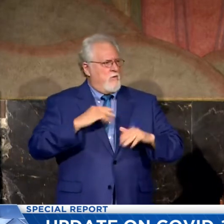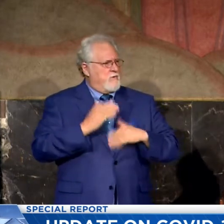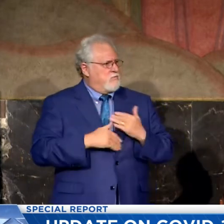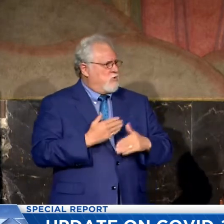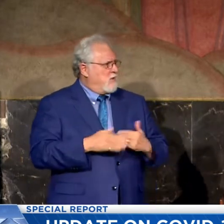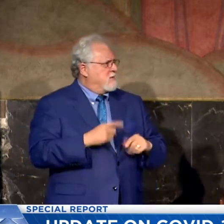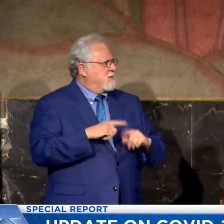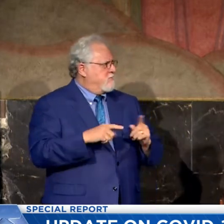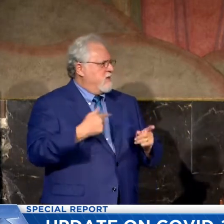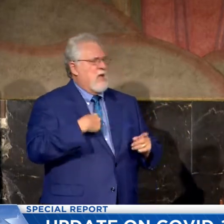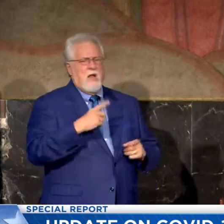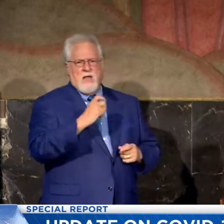CONGREGATE SETTINGS AFFILIATED